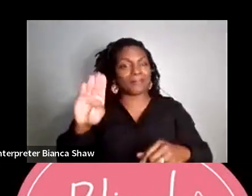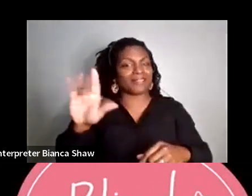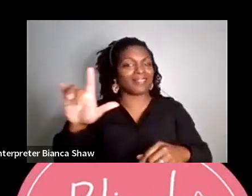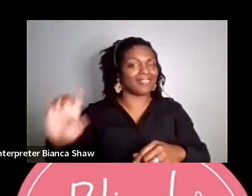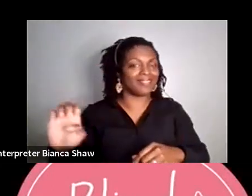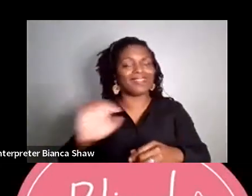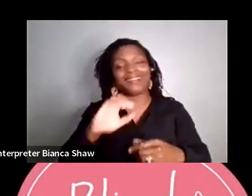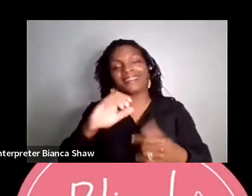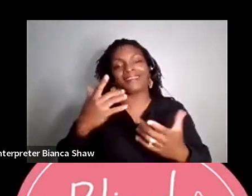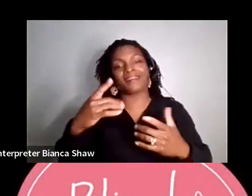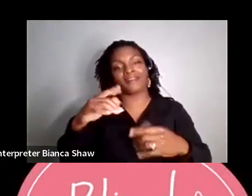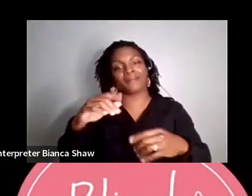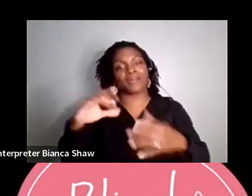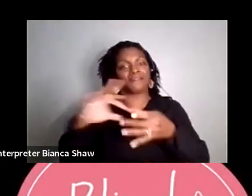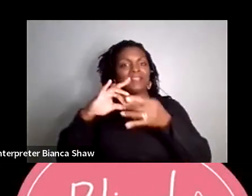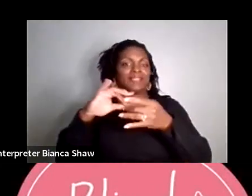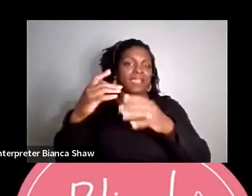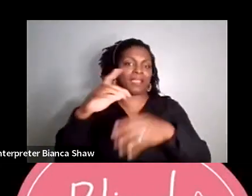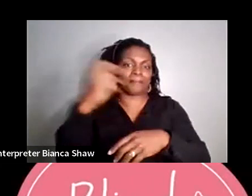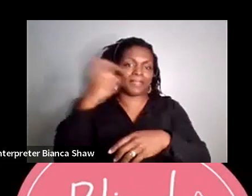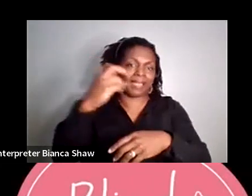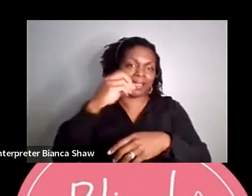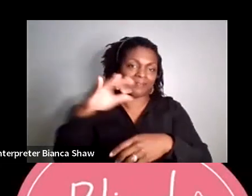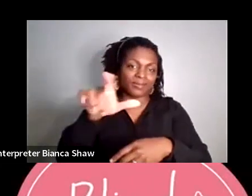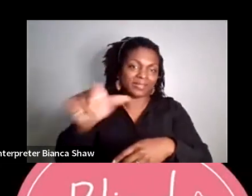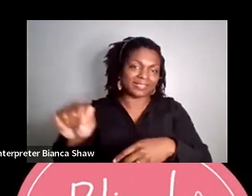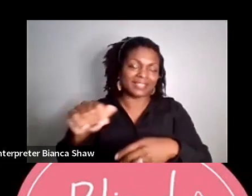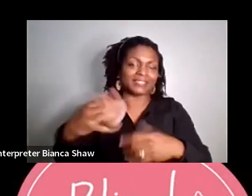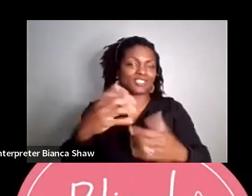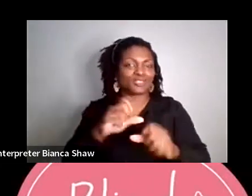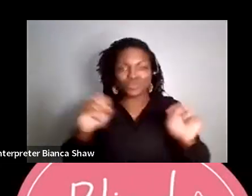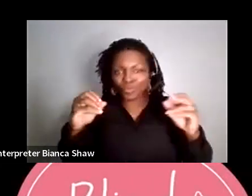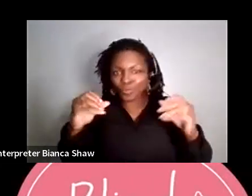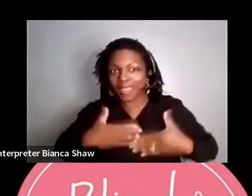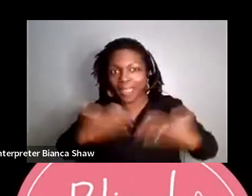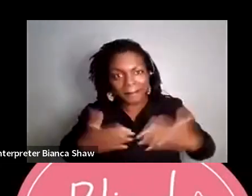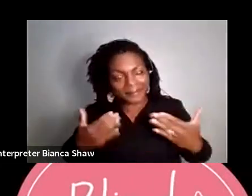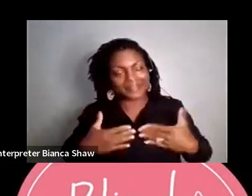Was so so glad and so proud to host along with blonde great grace.